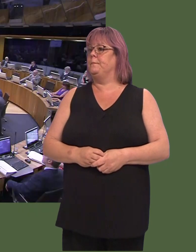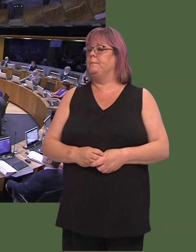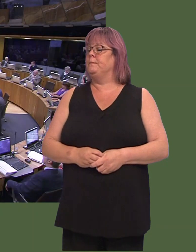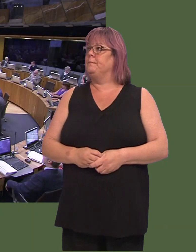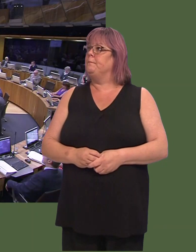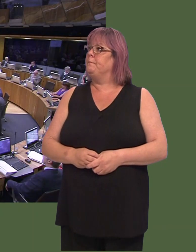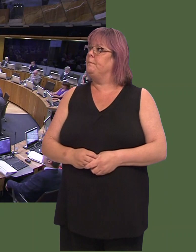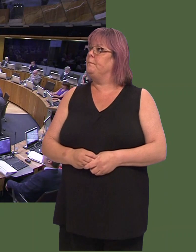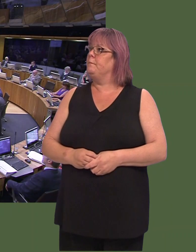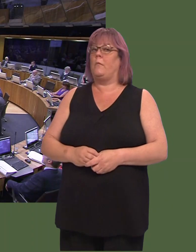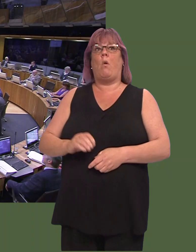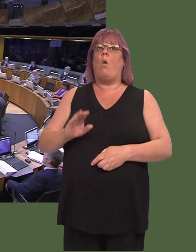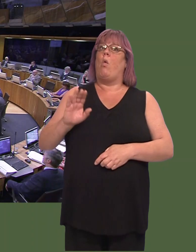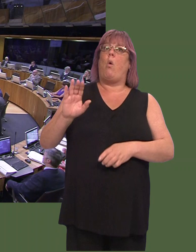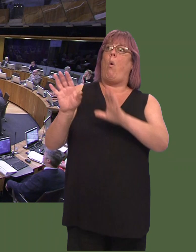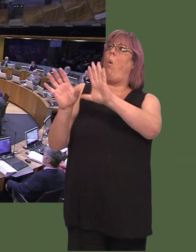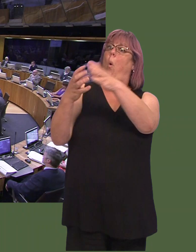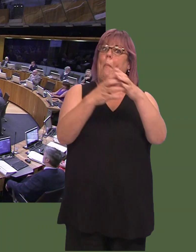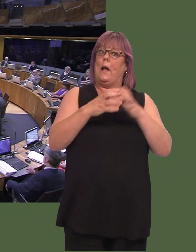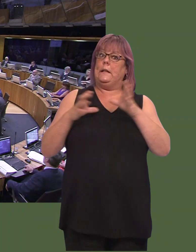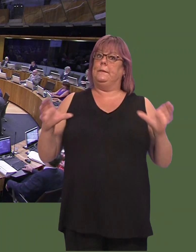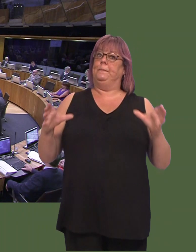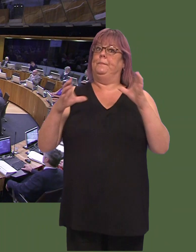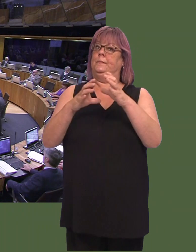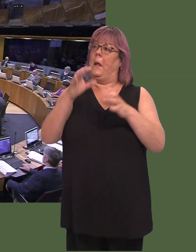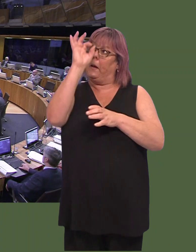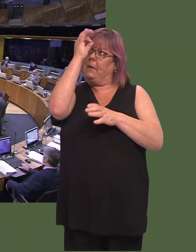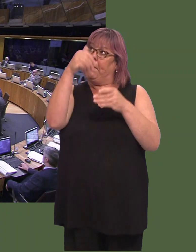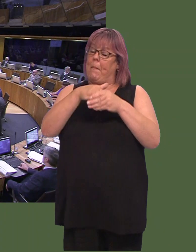Mark Reckless AM: First Minister, committee members from all parties, many education and